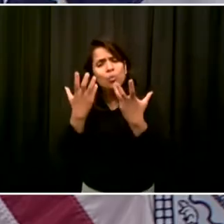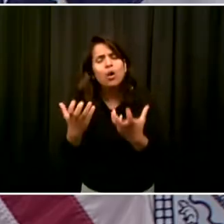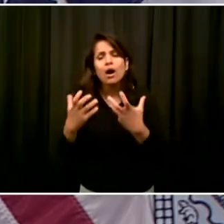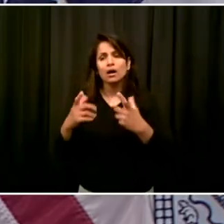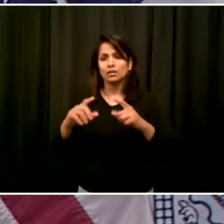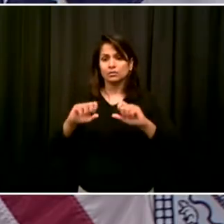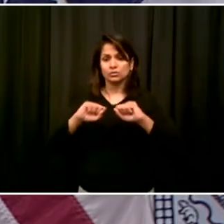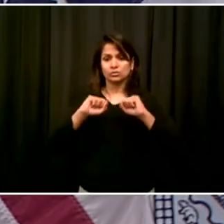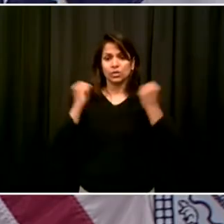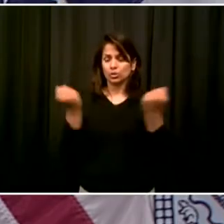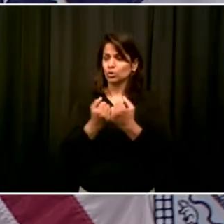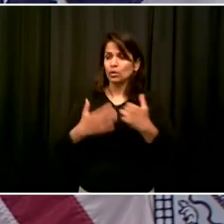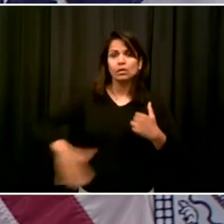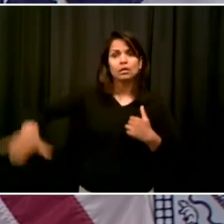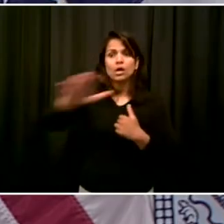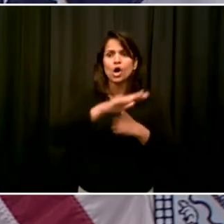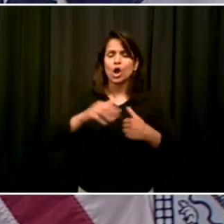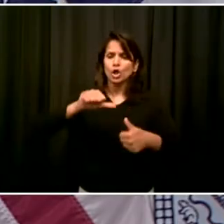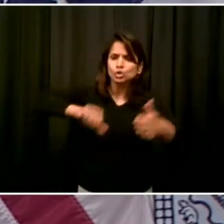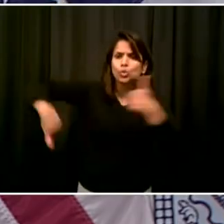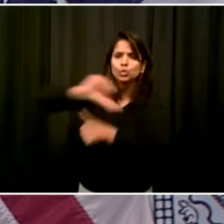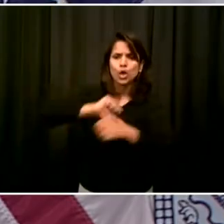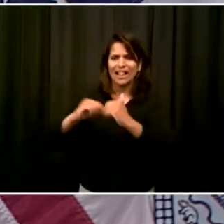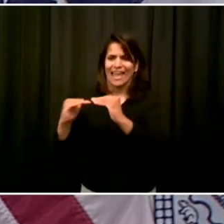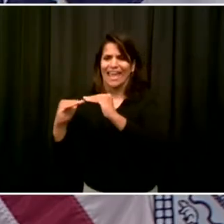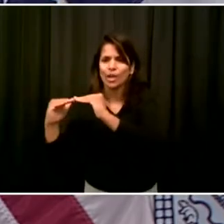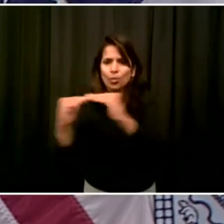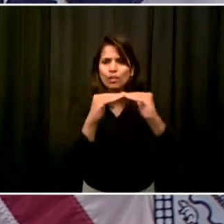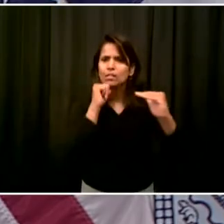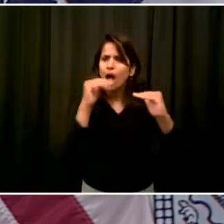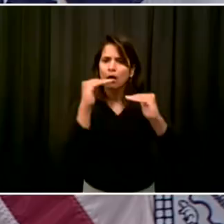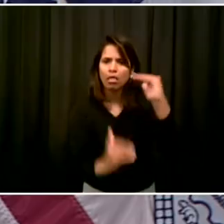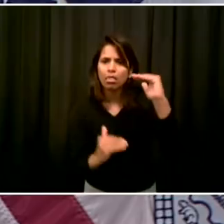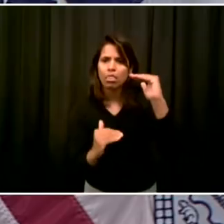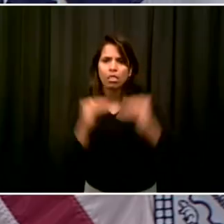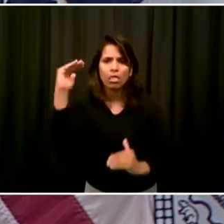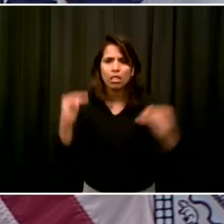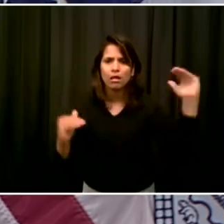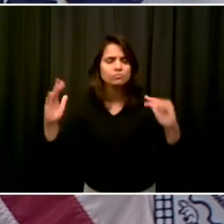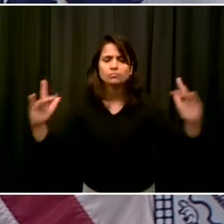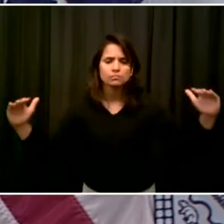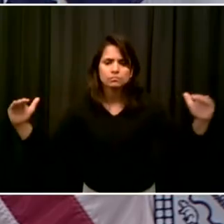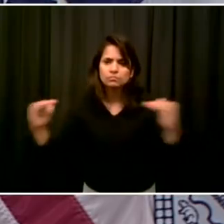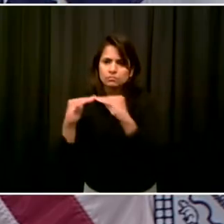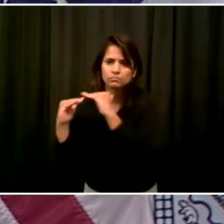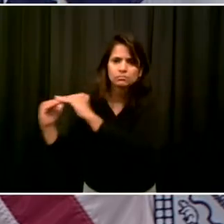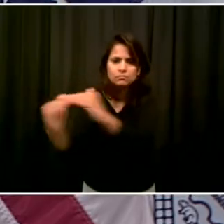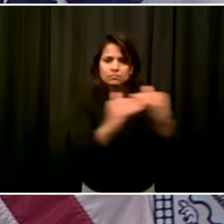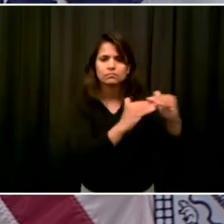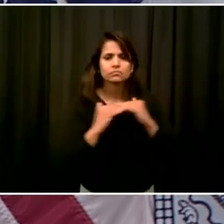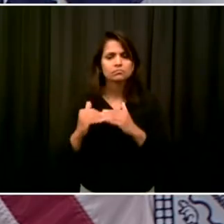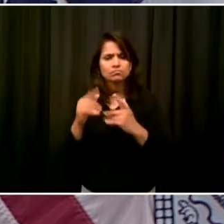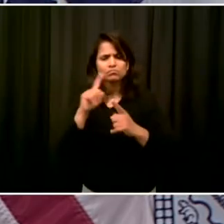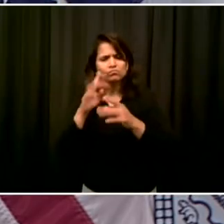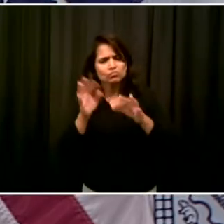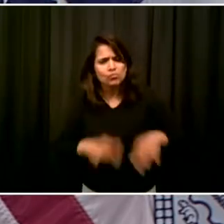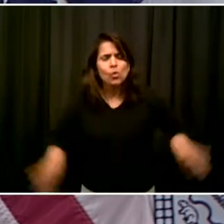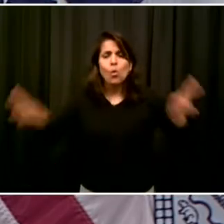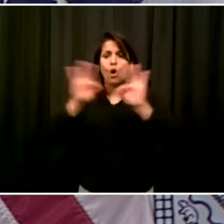FOR MORE RESPTEC AND MORE SOCIAL JUSTICE. I KNOW THAT YOU